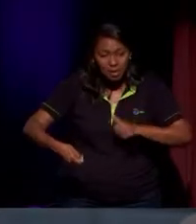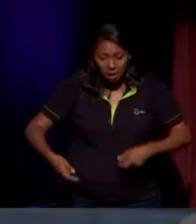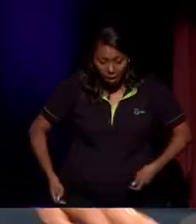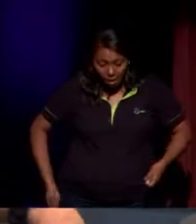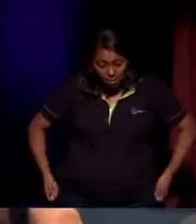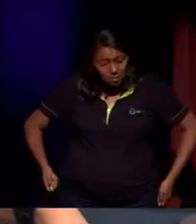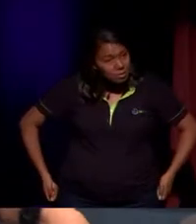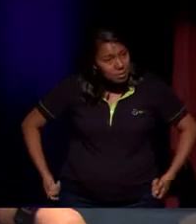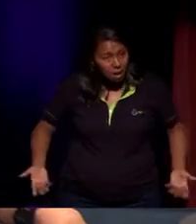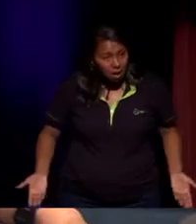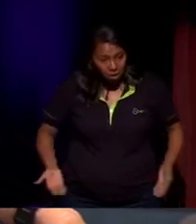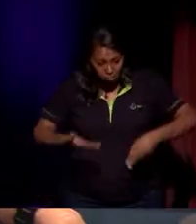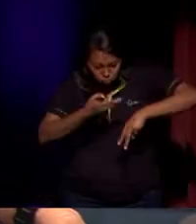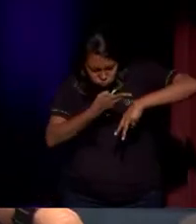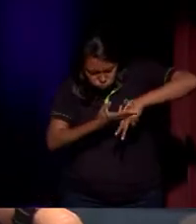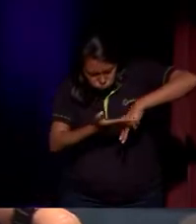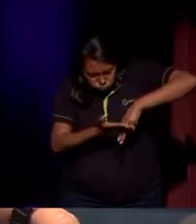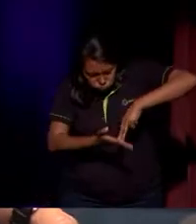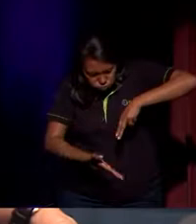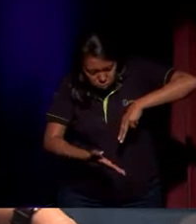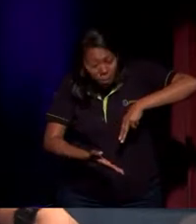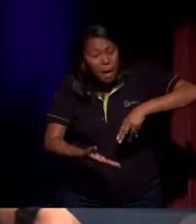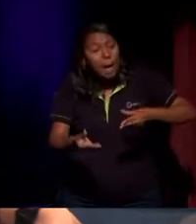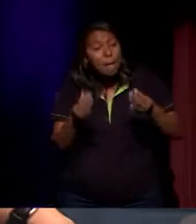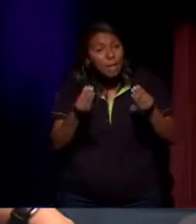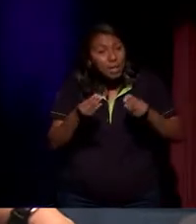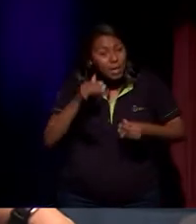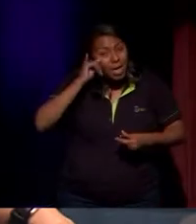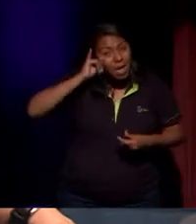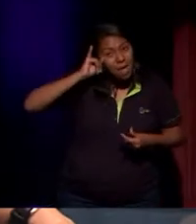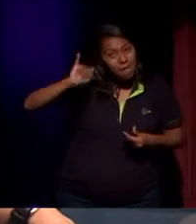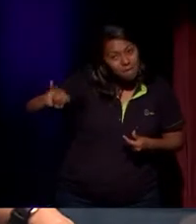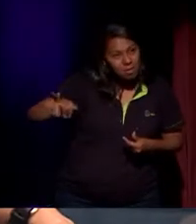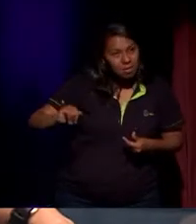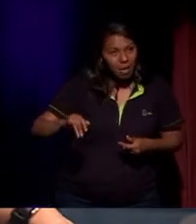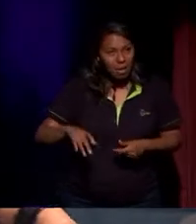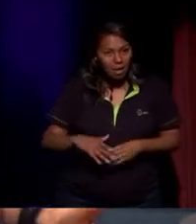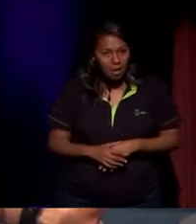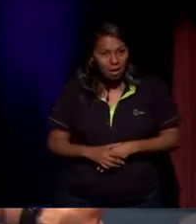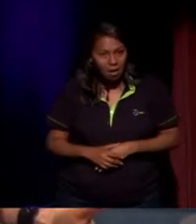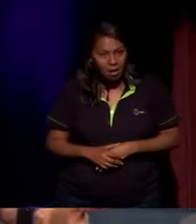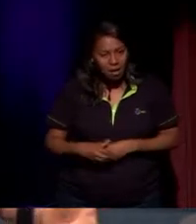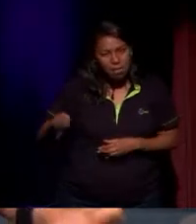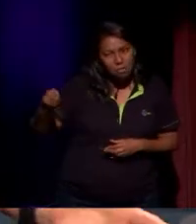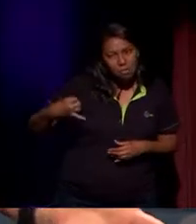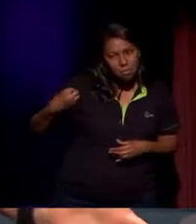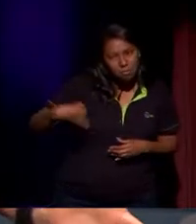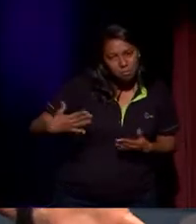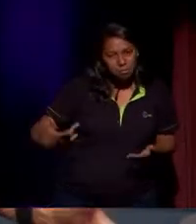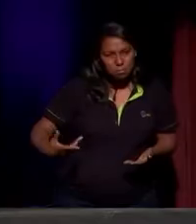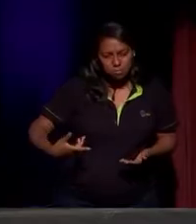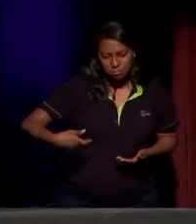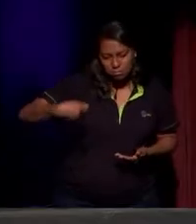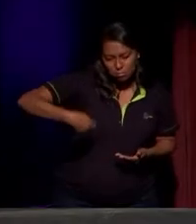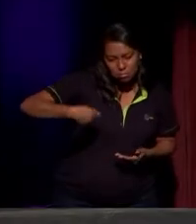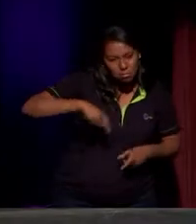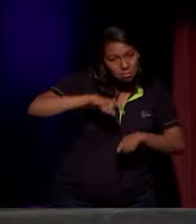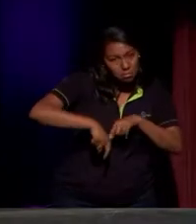to avoid rape and harassment, and MEPs laughed at the girls